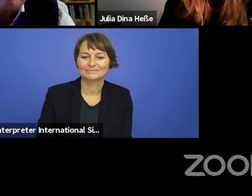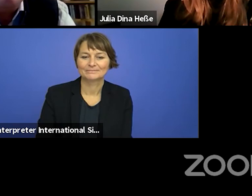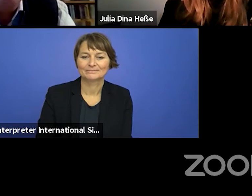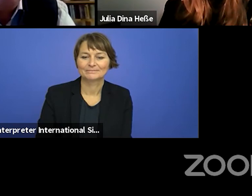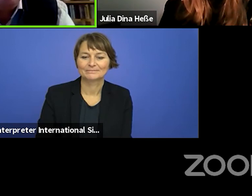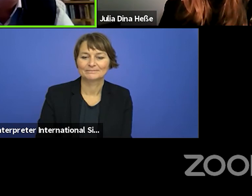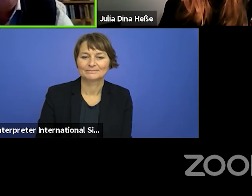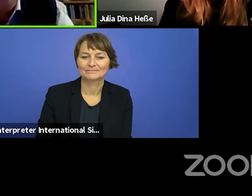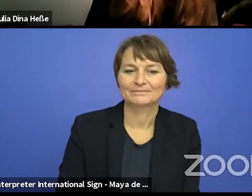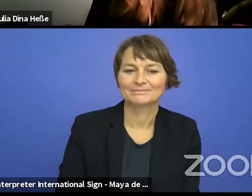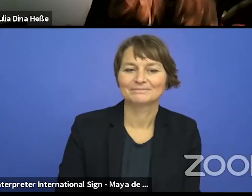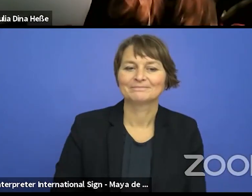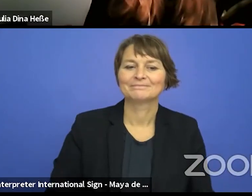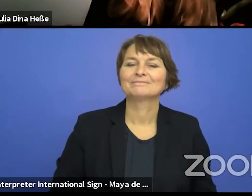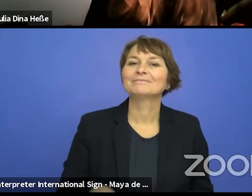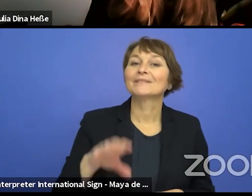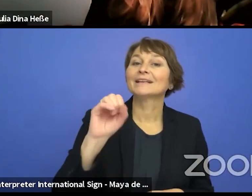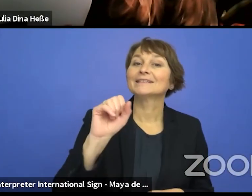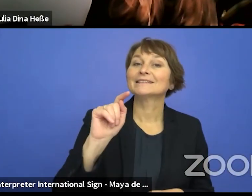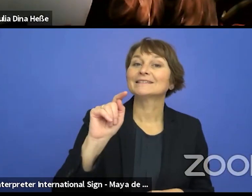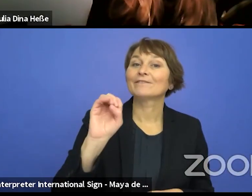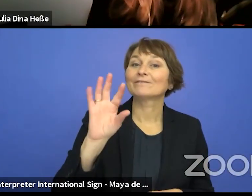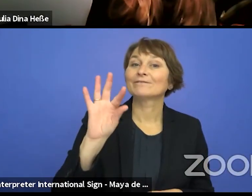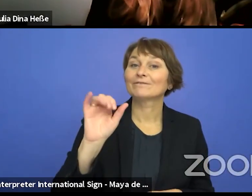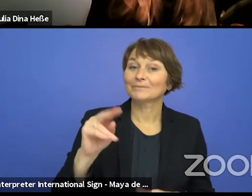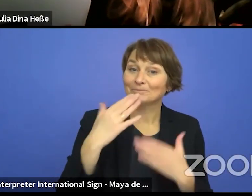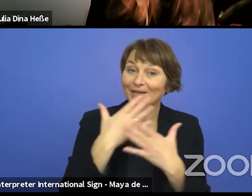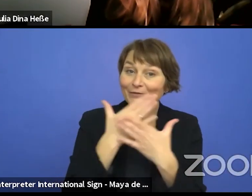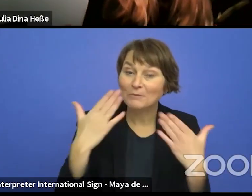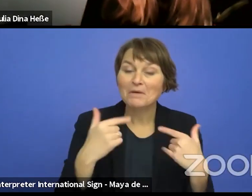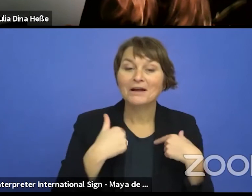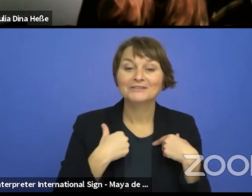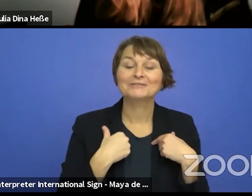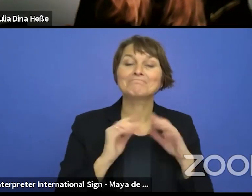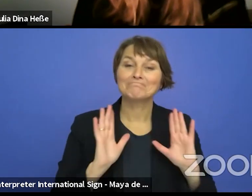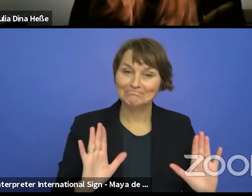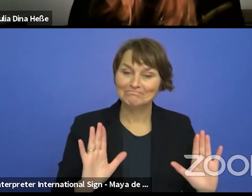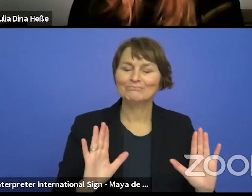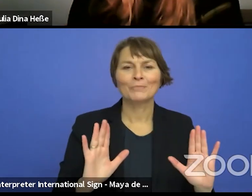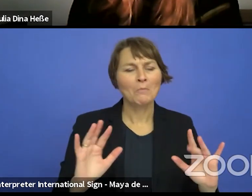Thank you very much from my side, it was a very inspiring talk. Thank you